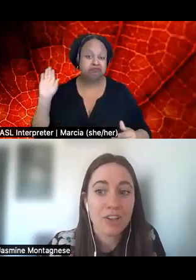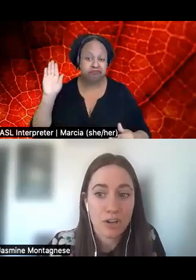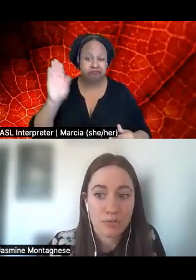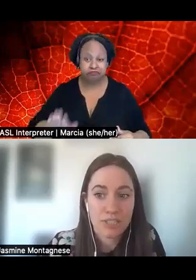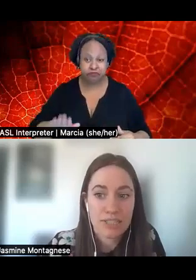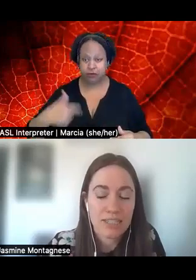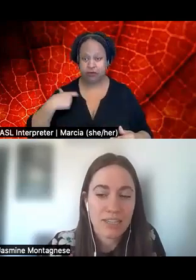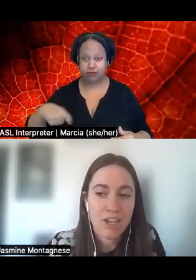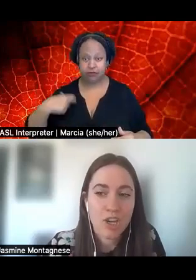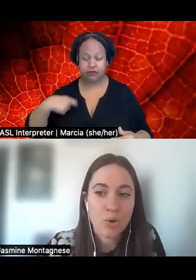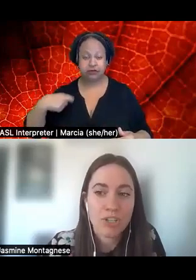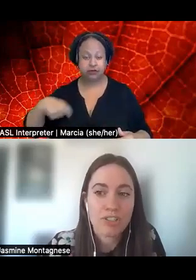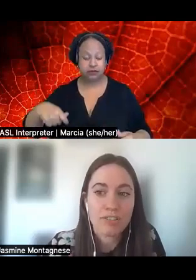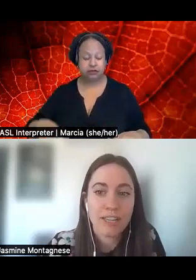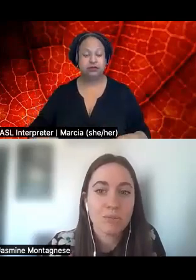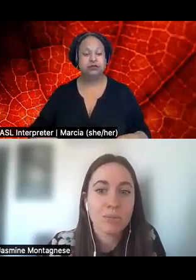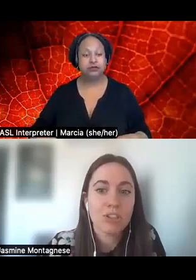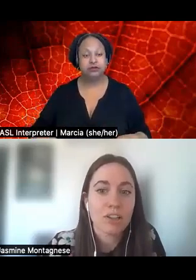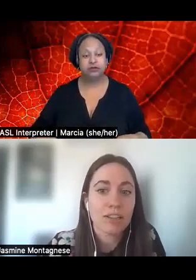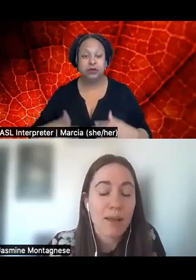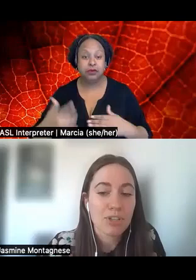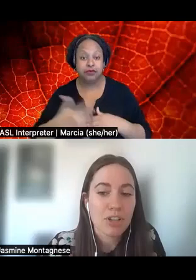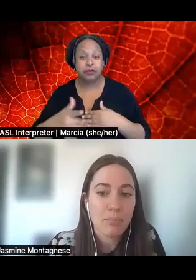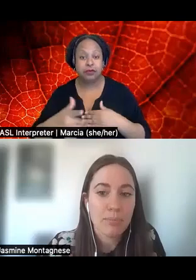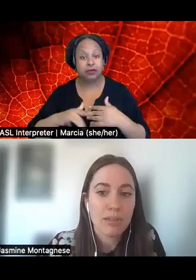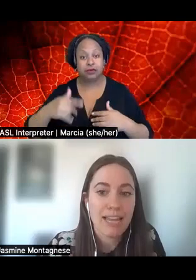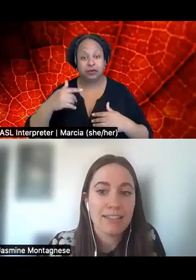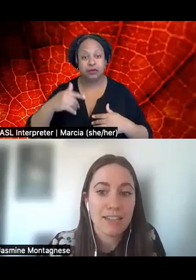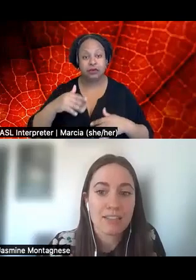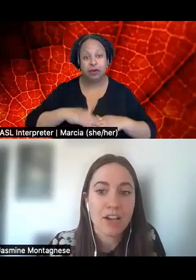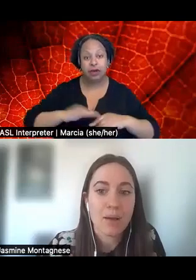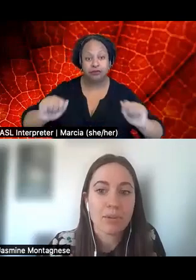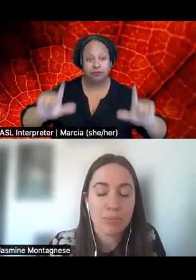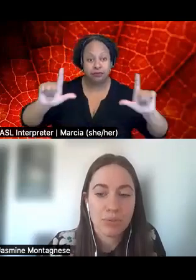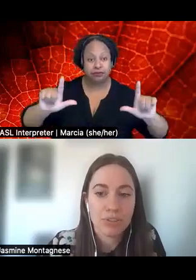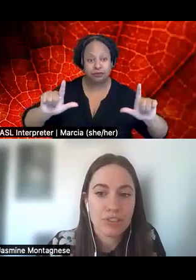conference, which is available on laptop and desktop computers.